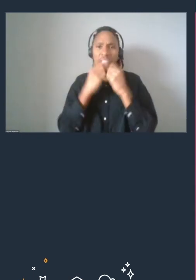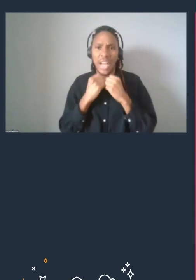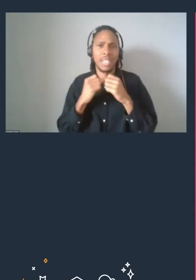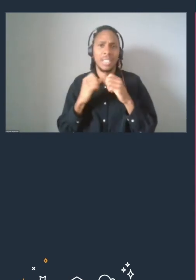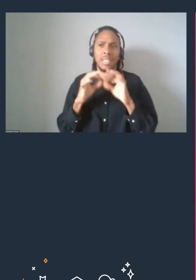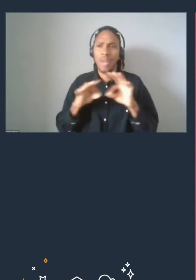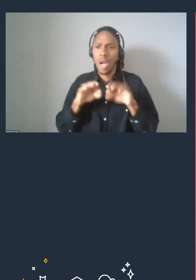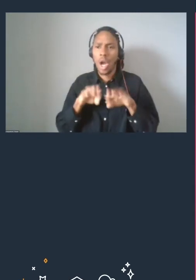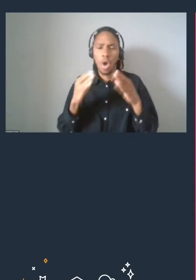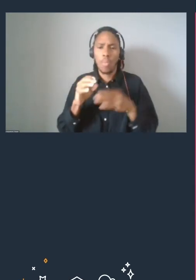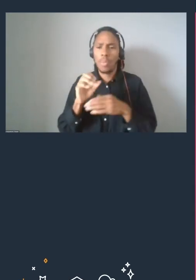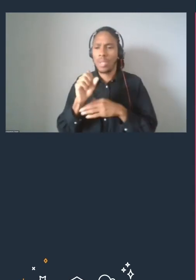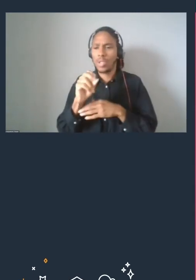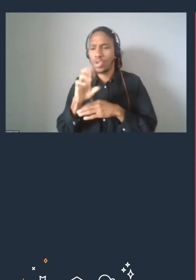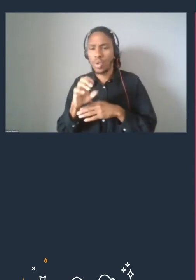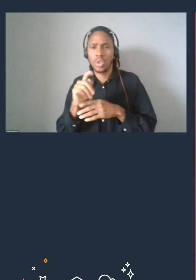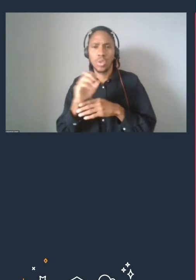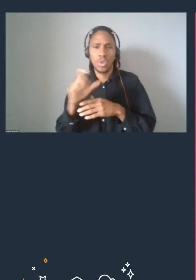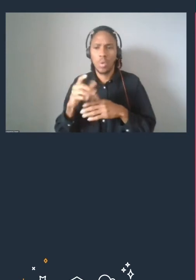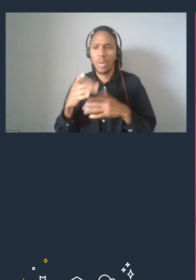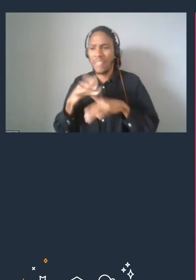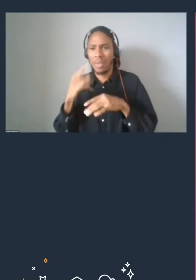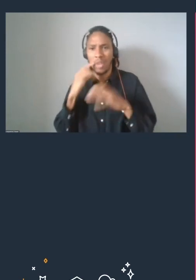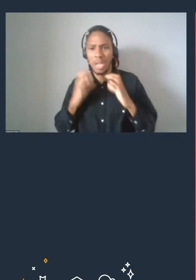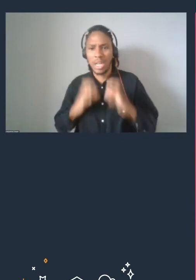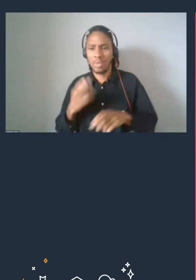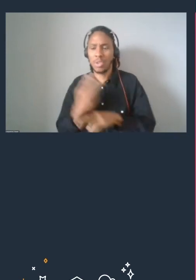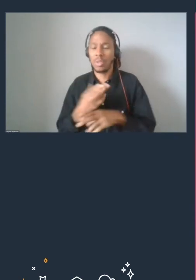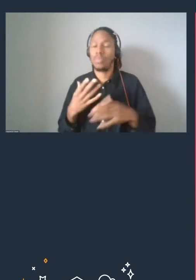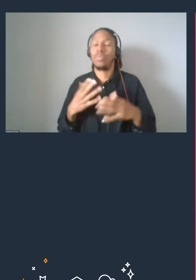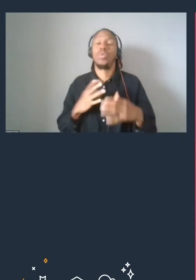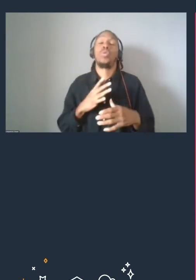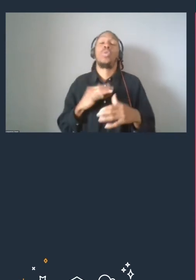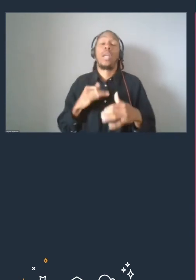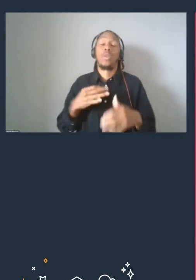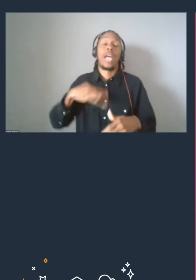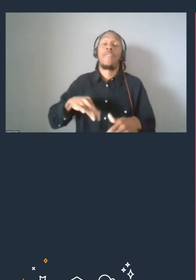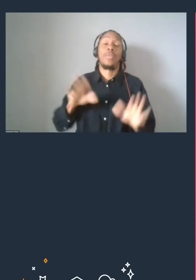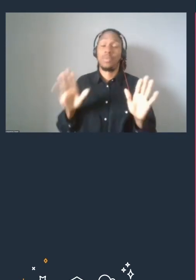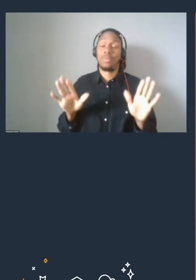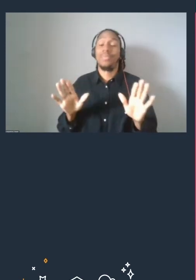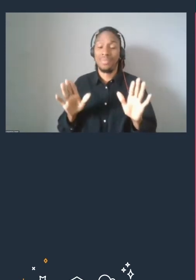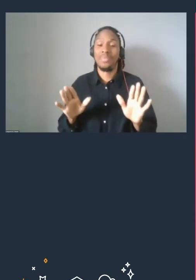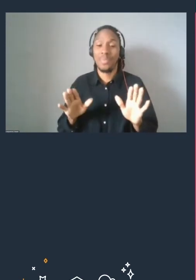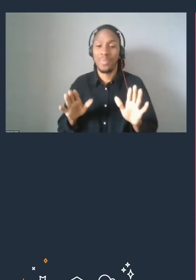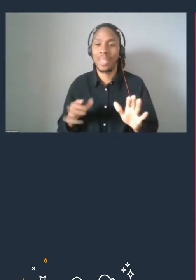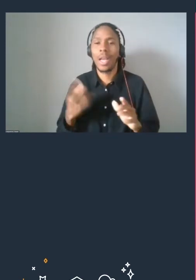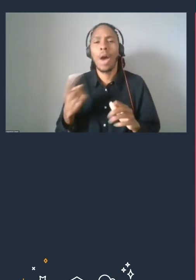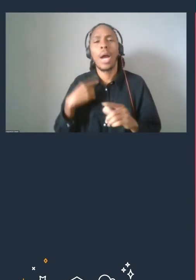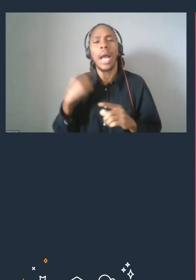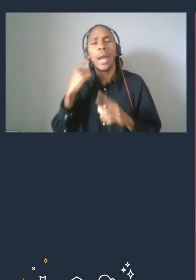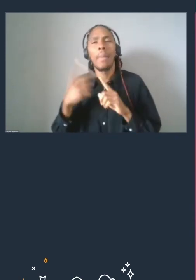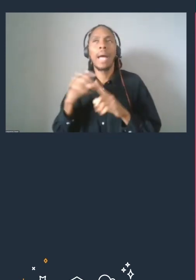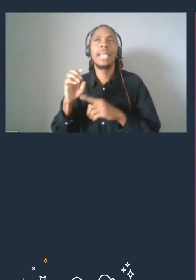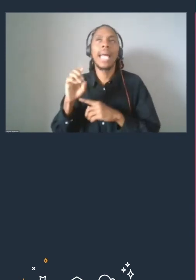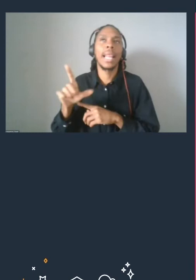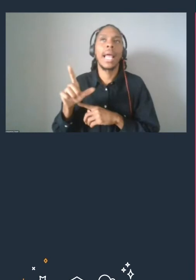that are available for customers to use. That was helpful to me. You always hear about data lake and then like, what is it?